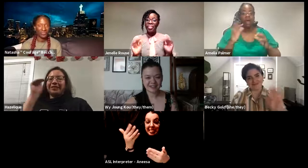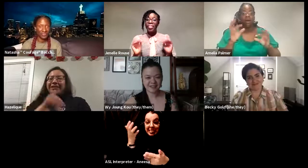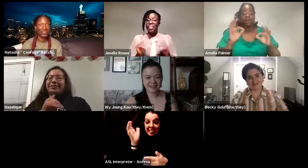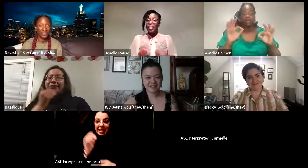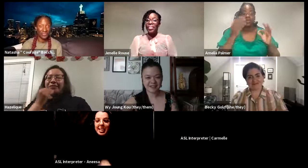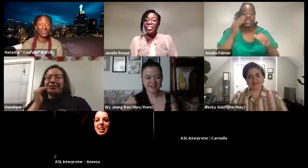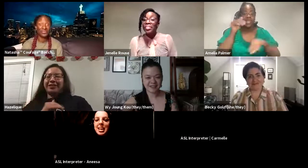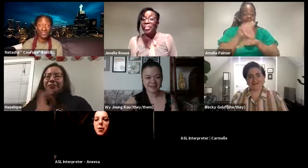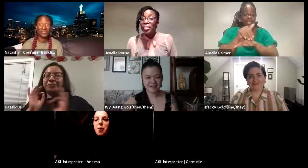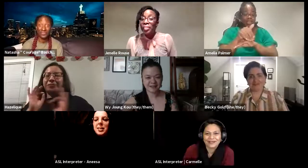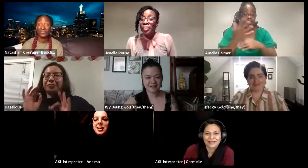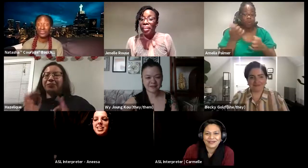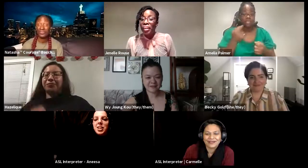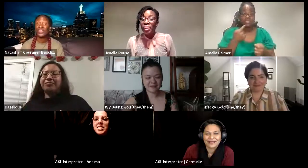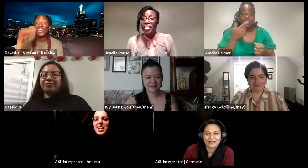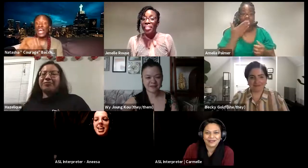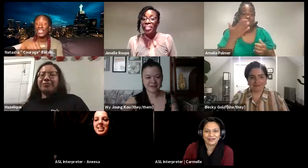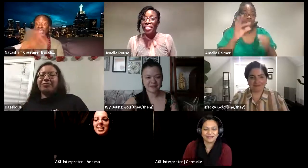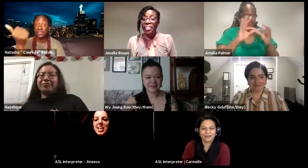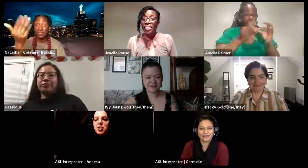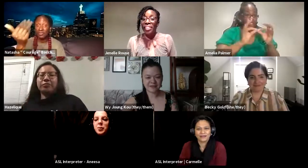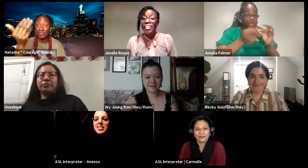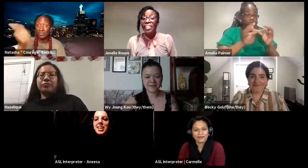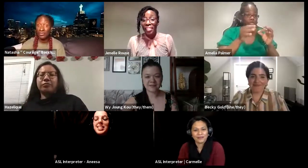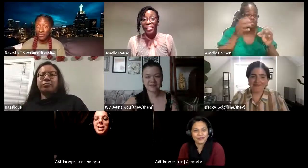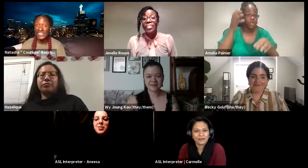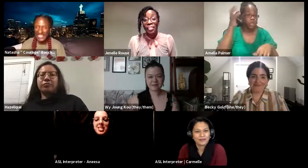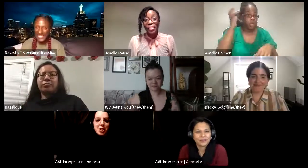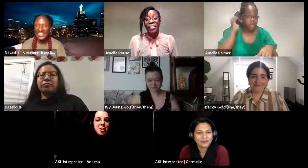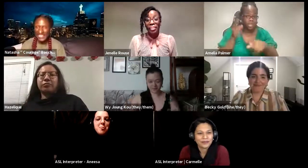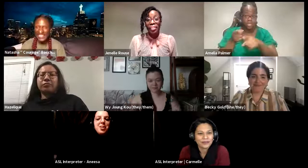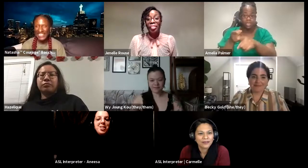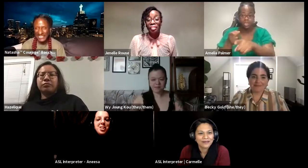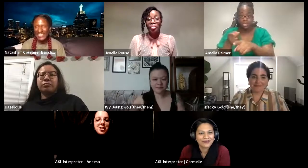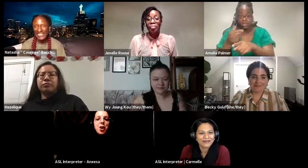oh amelia's saying good night and i just want to say thank you to the interpreters